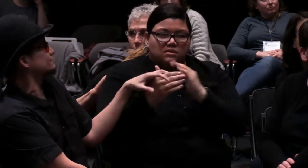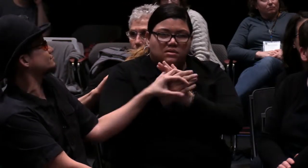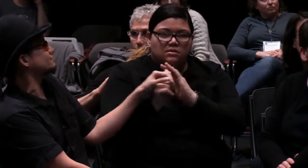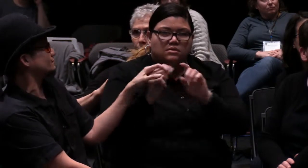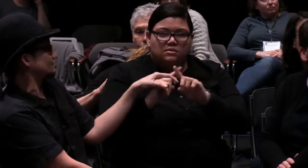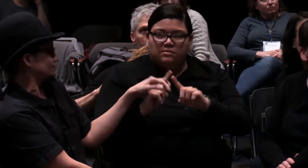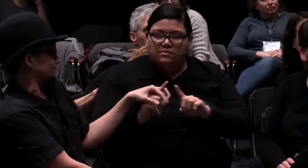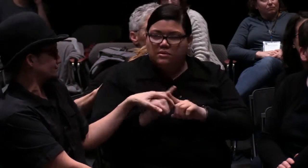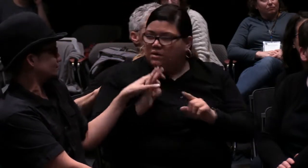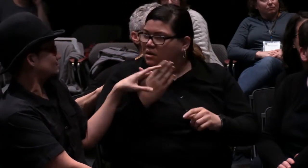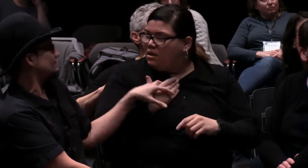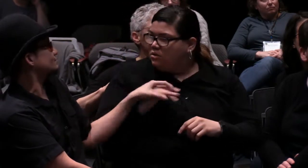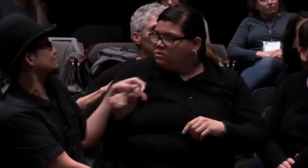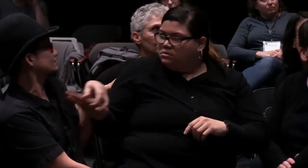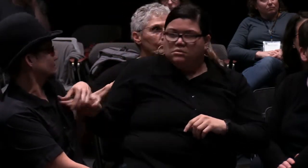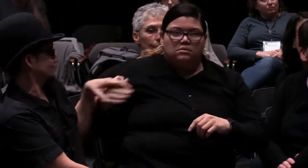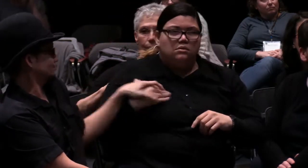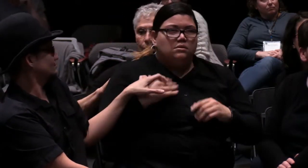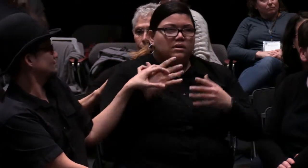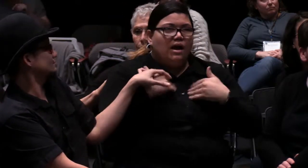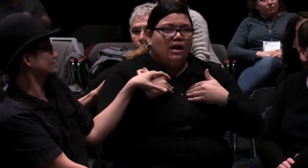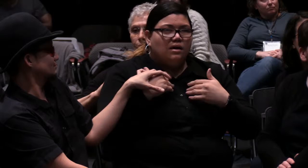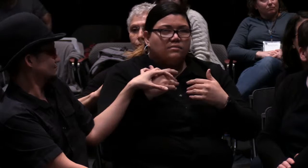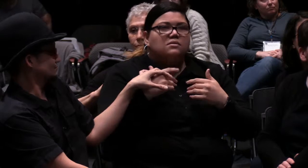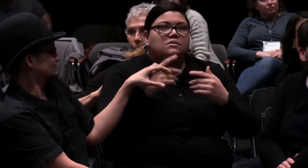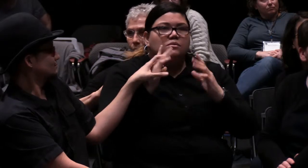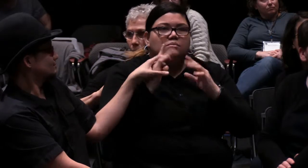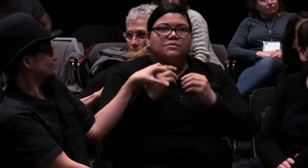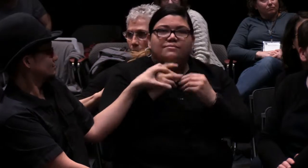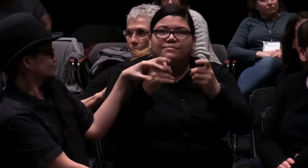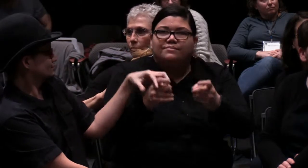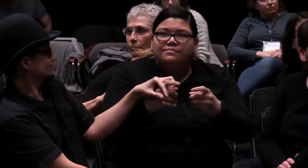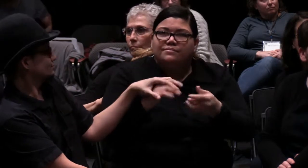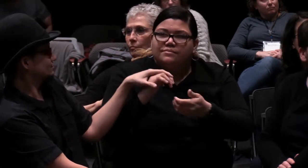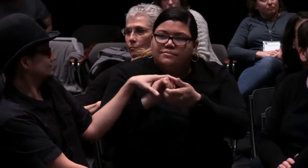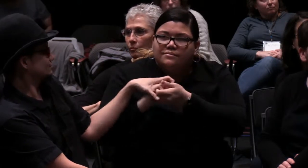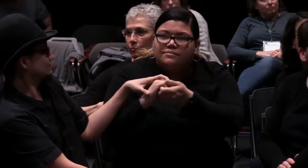so share my resources and talent that we have at PTT,